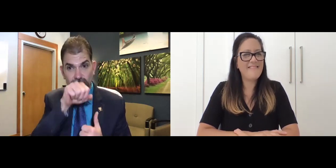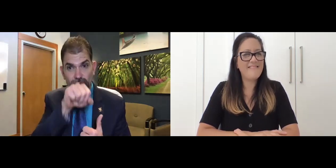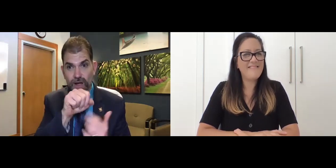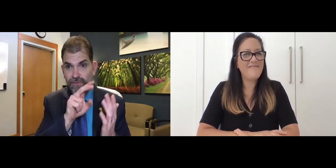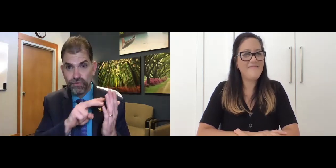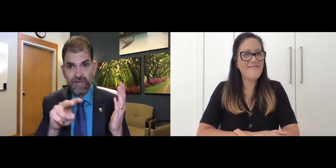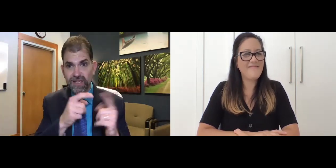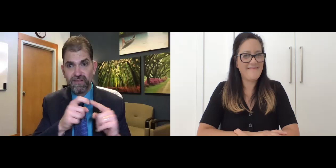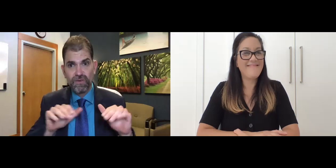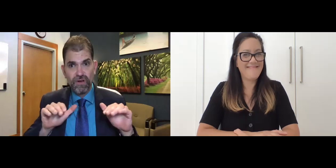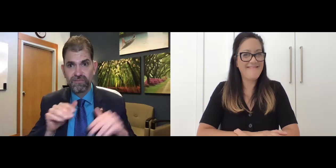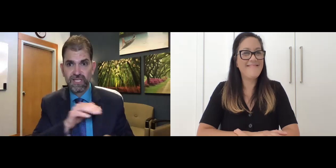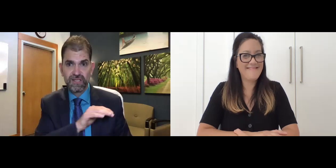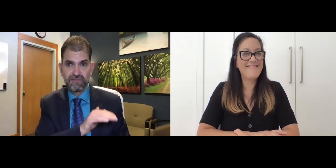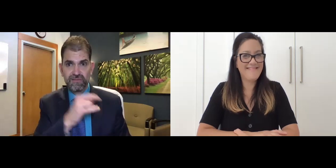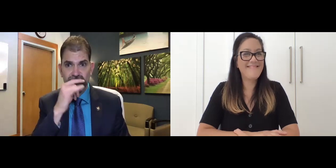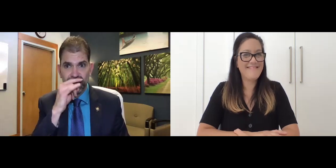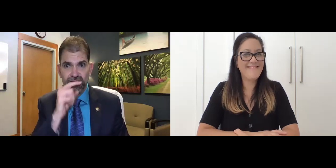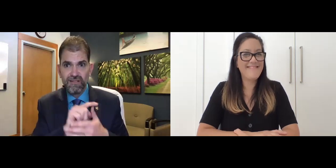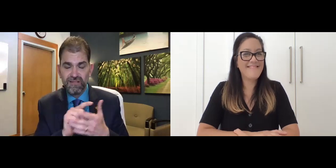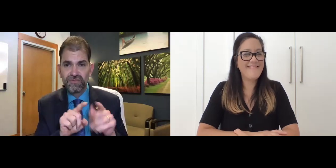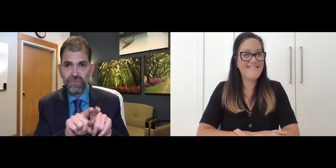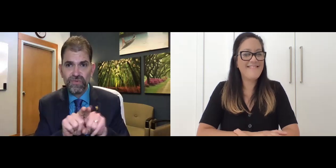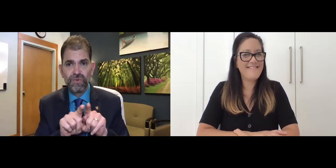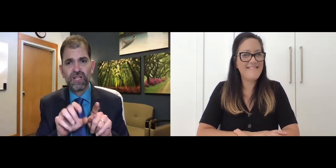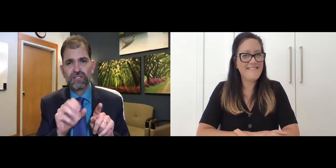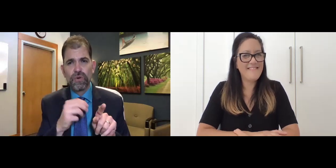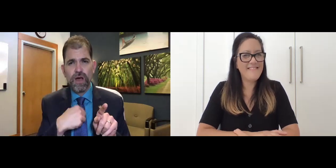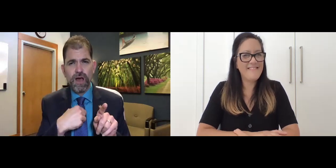I was really really into reading. I loved to read.